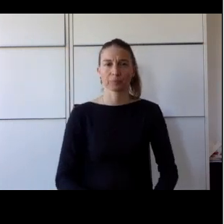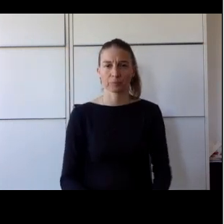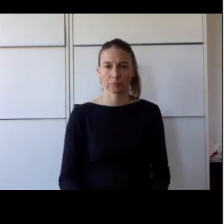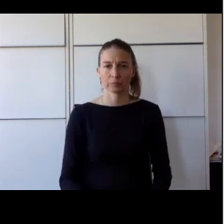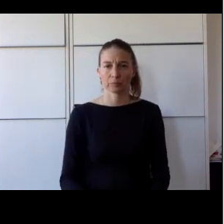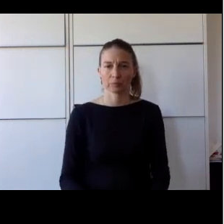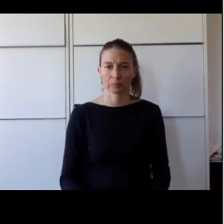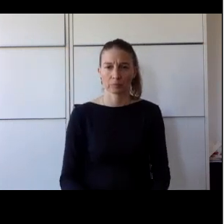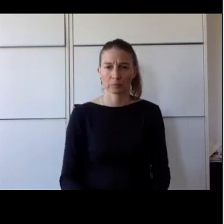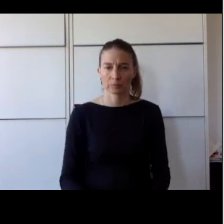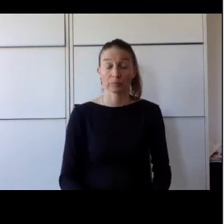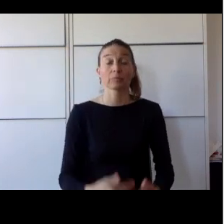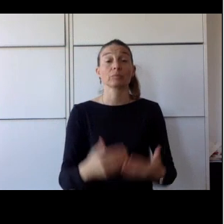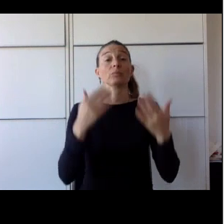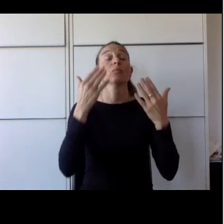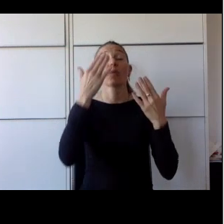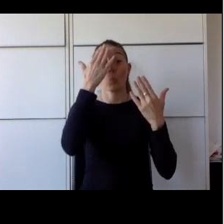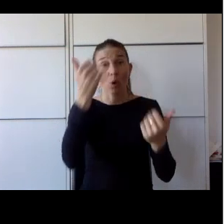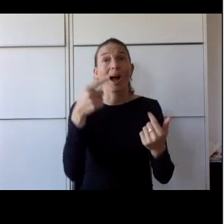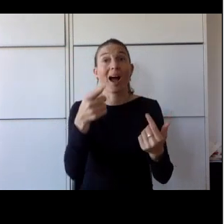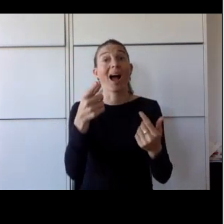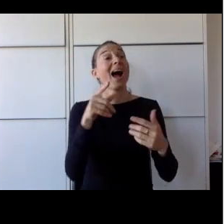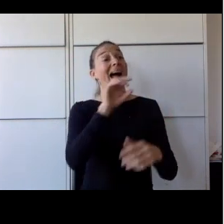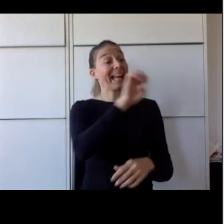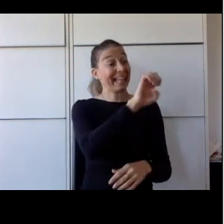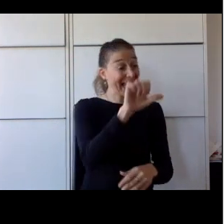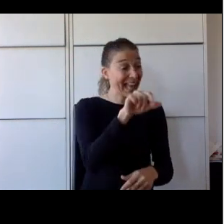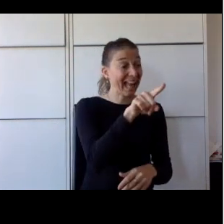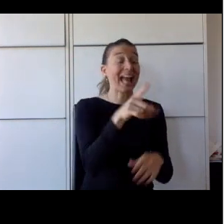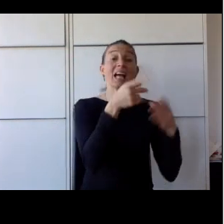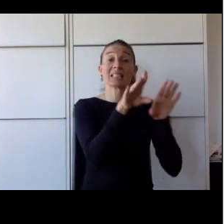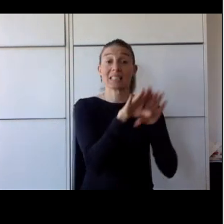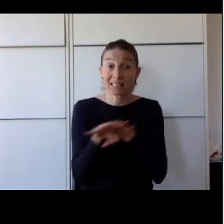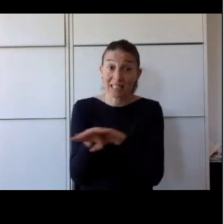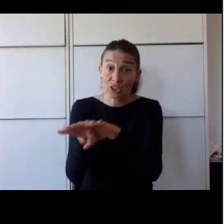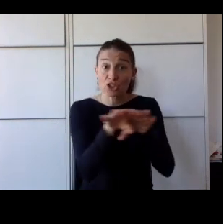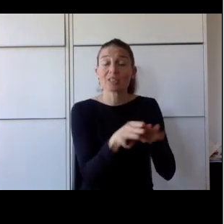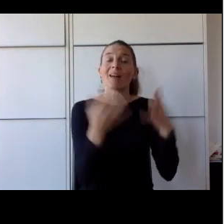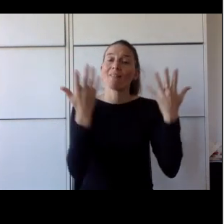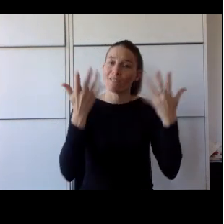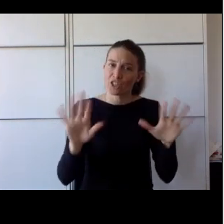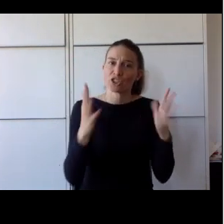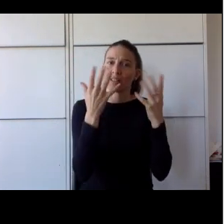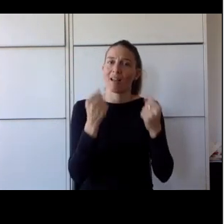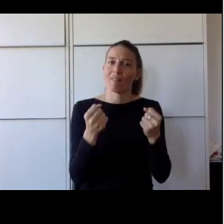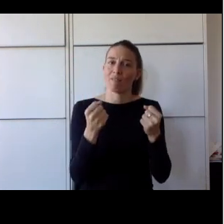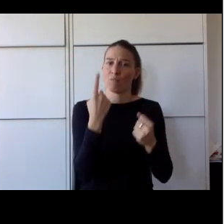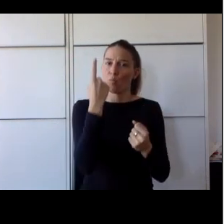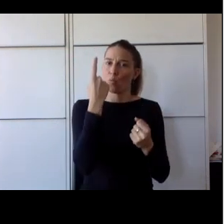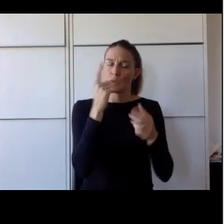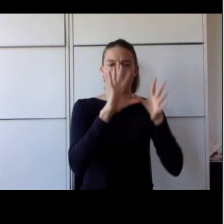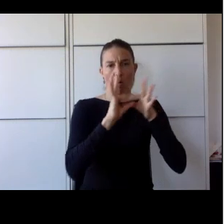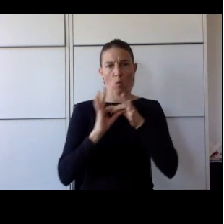for the Accessibility Act. So if they ask you for a technical document to start deploying the technology